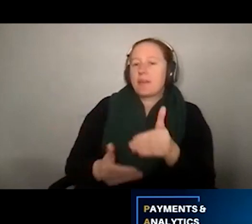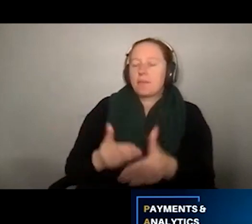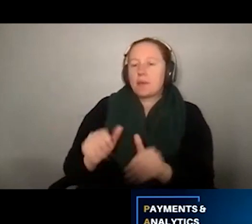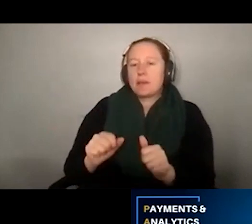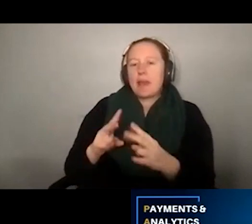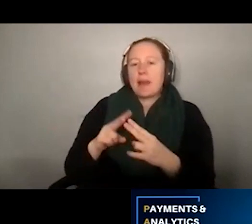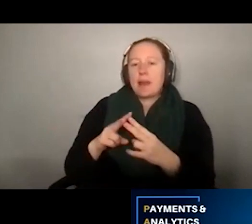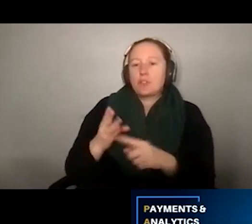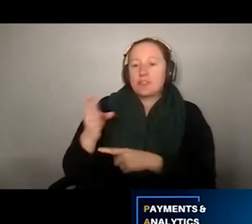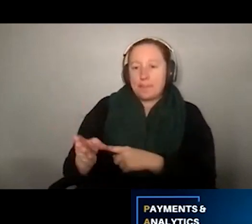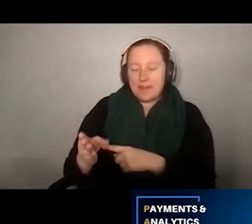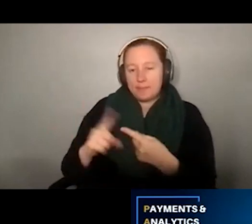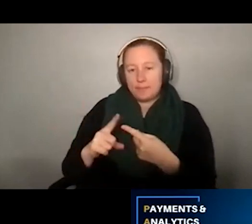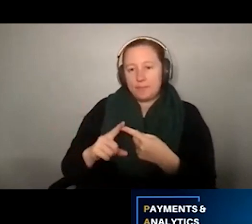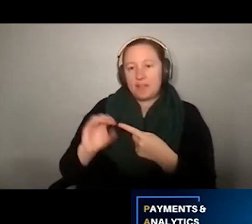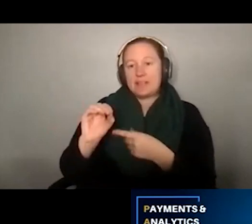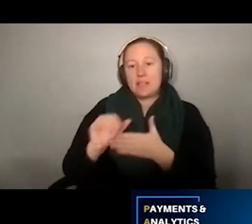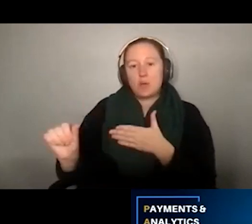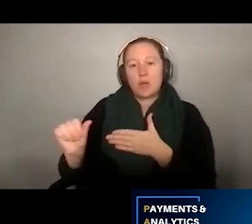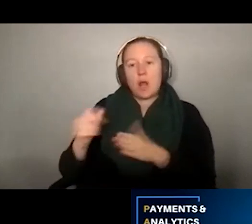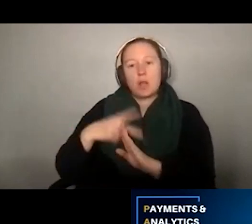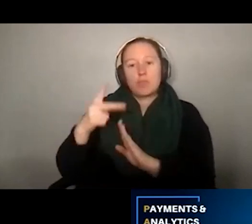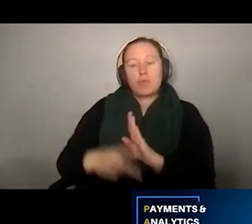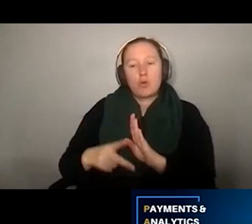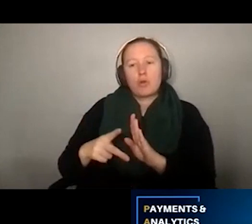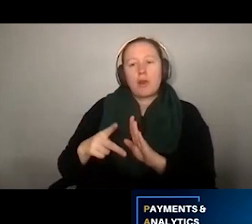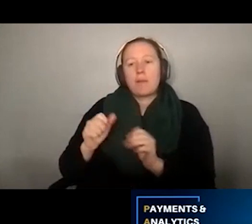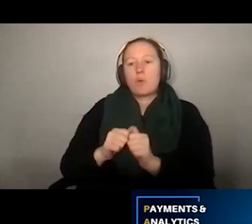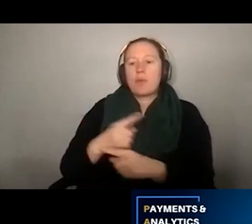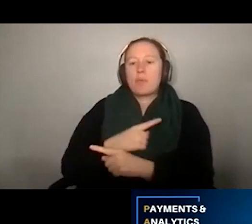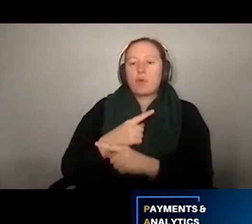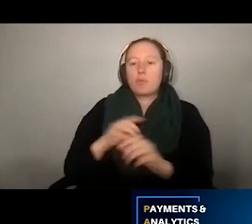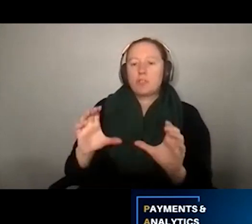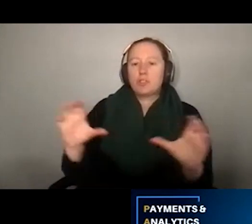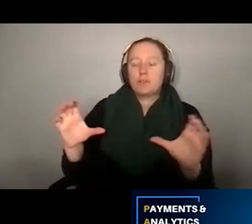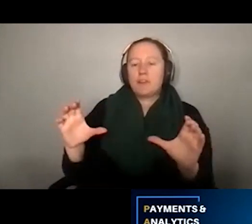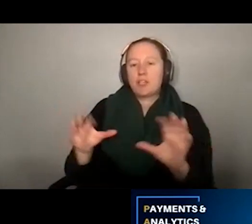a $0 program income report with the appropriate certification statement selected,